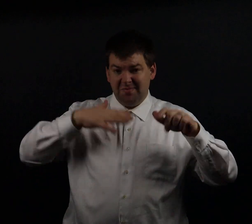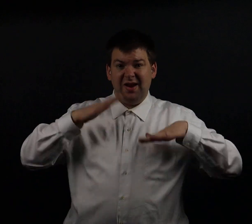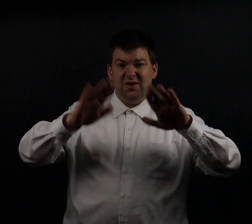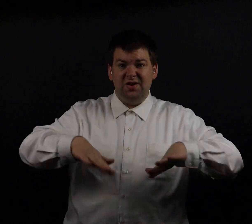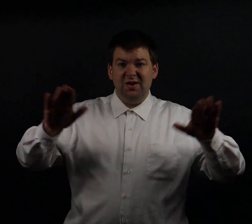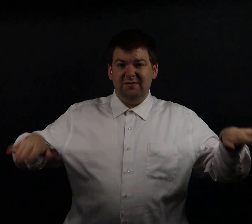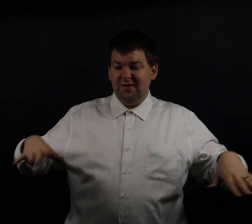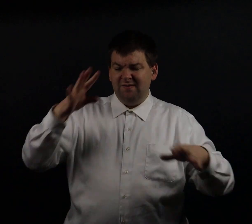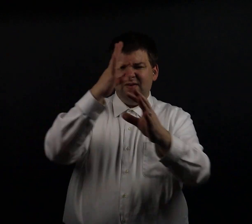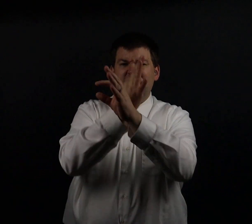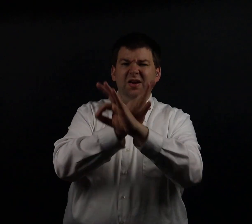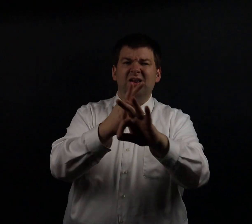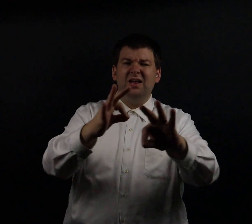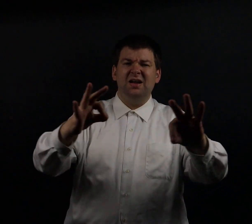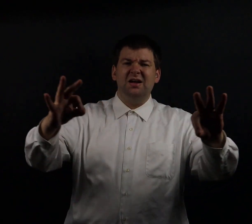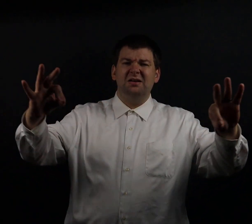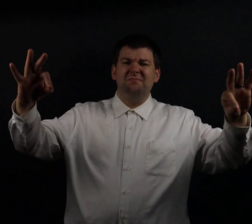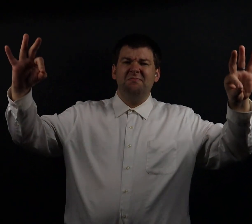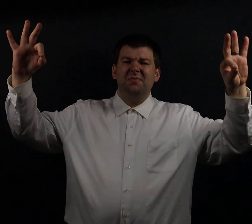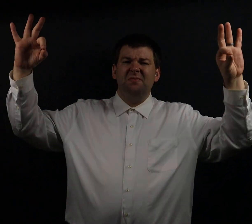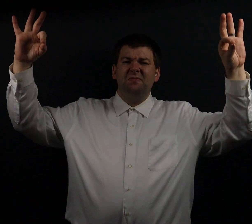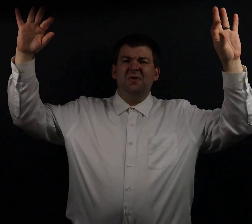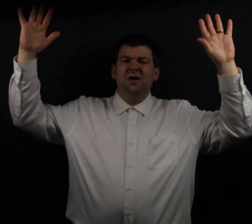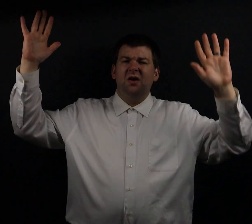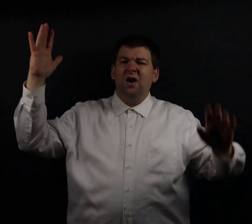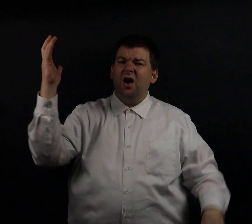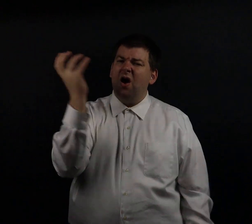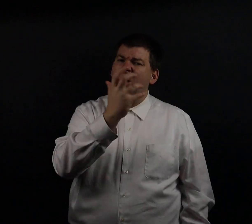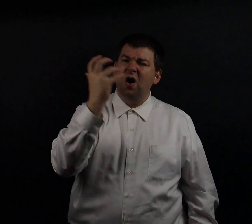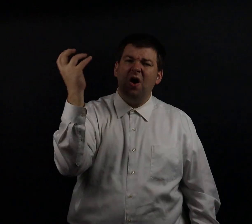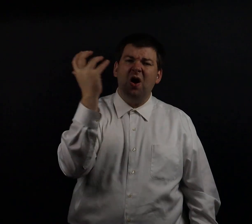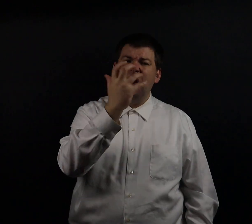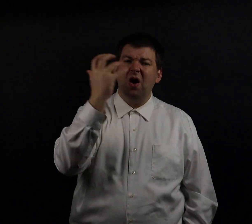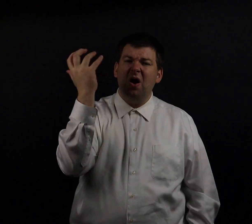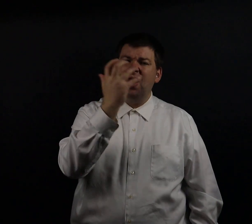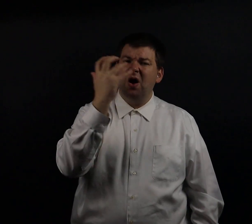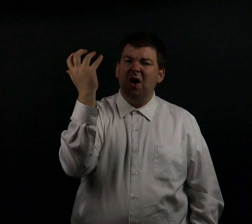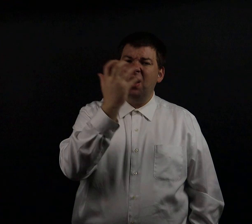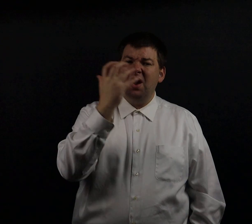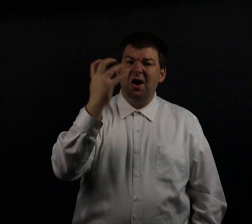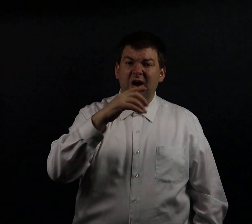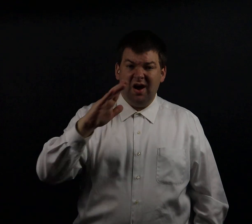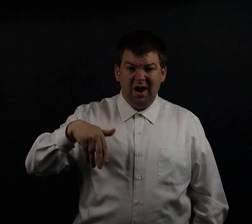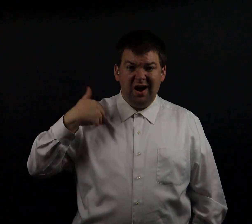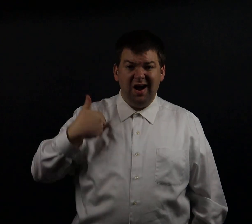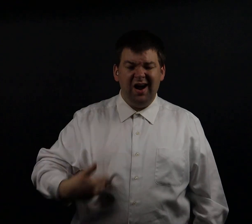For my children, for freedom, Oh